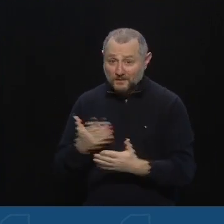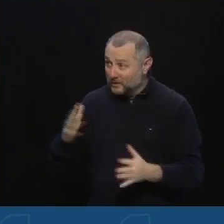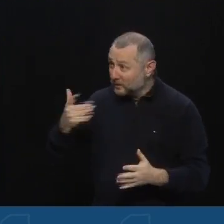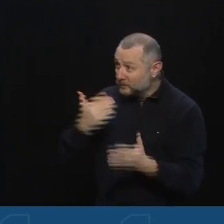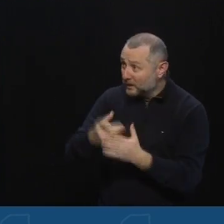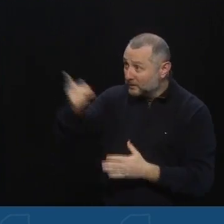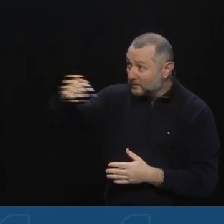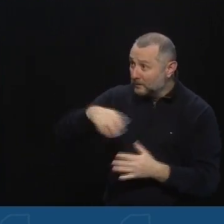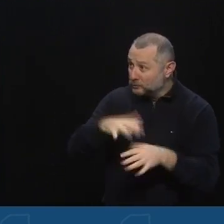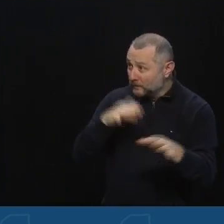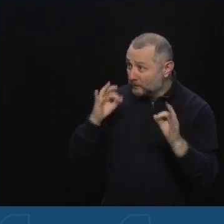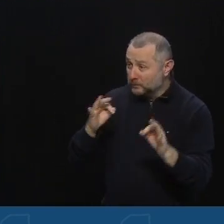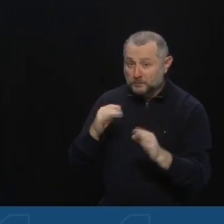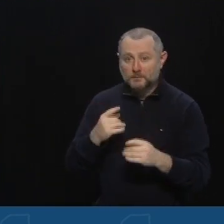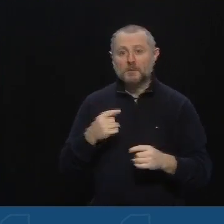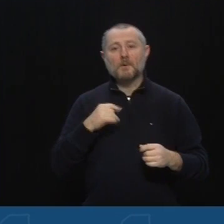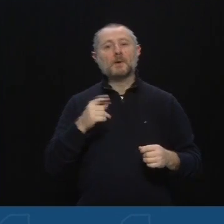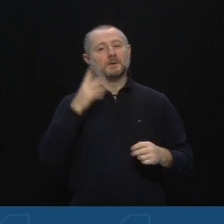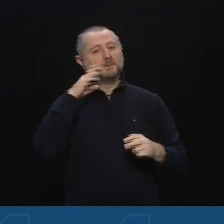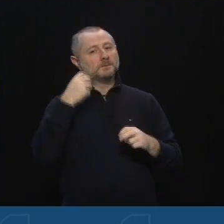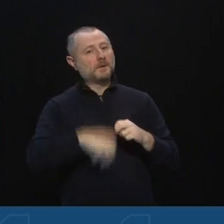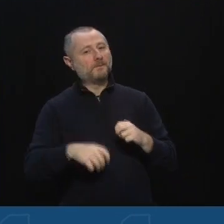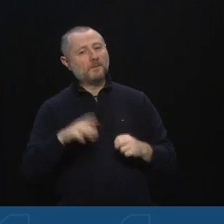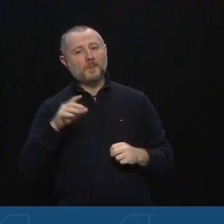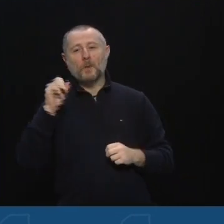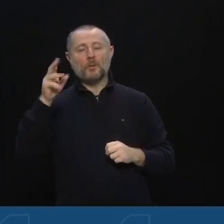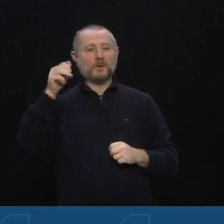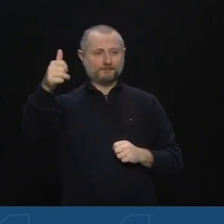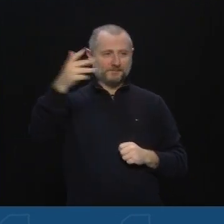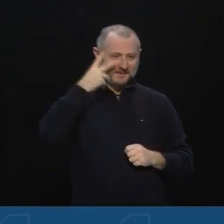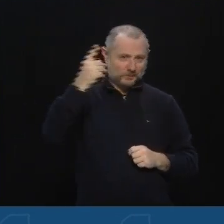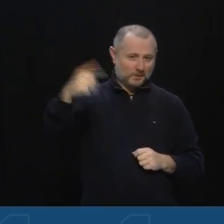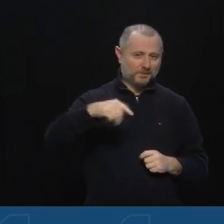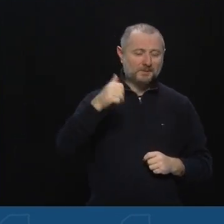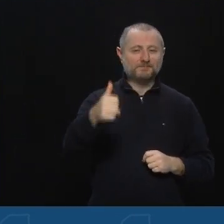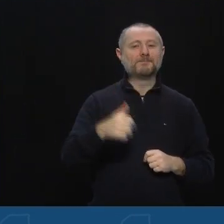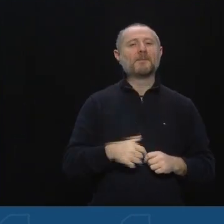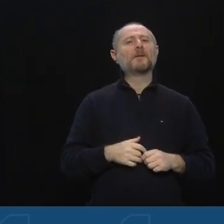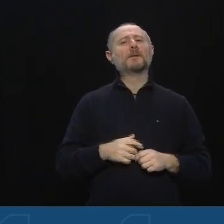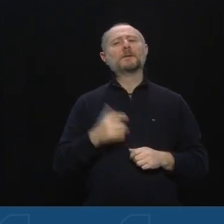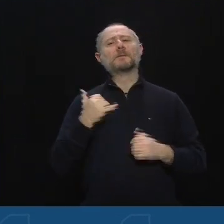THE TRAFFIC OUT THERE? GLAD TO SEE YOU.